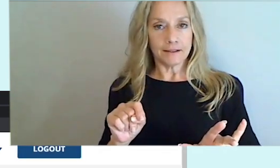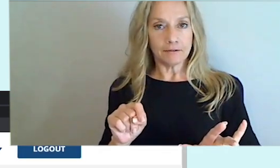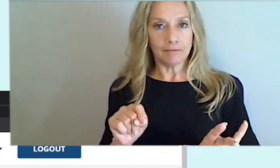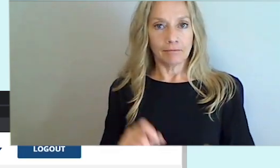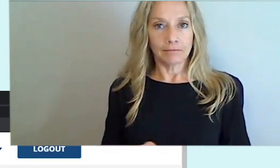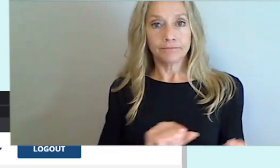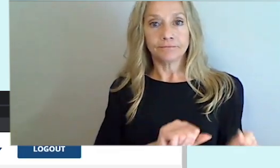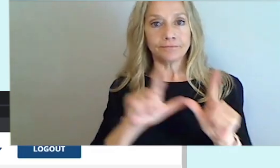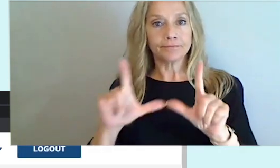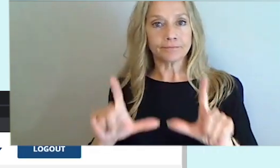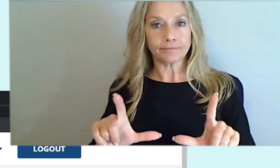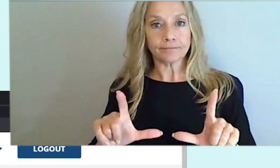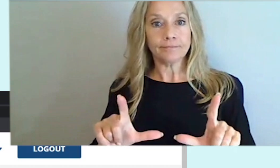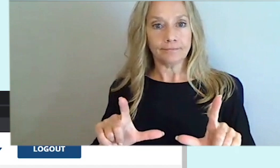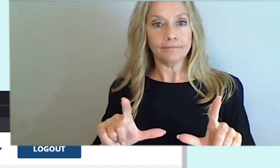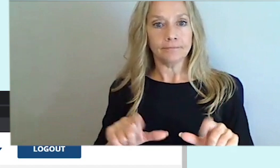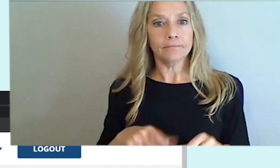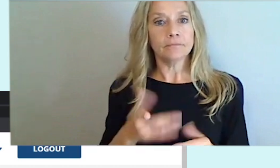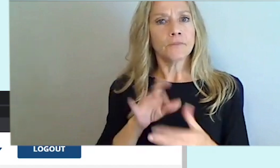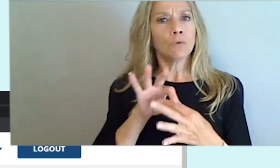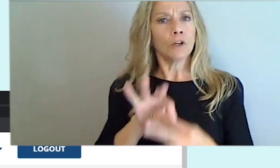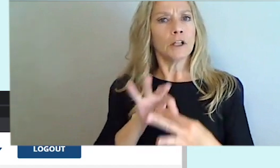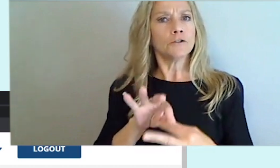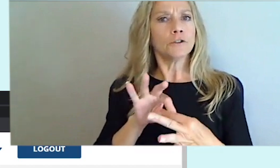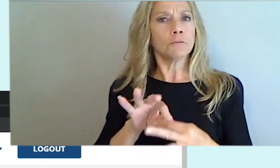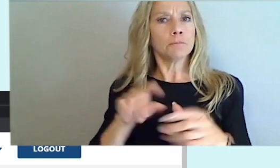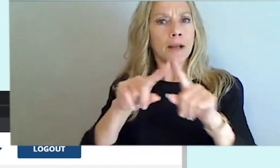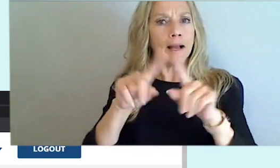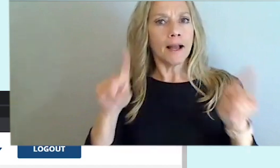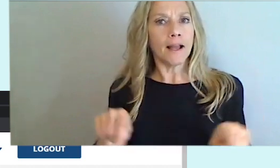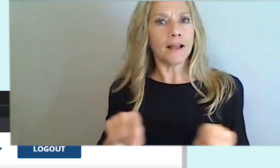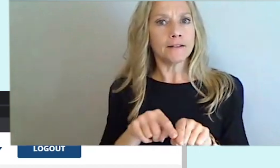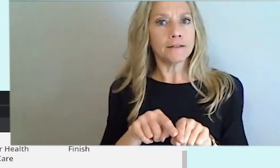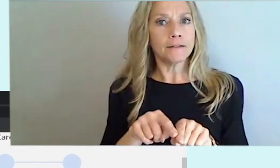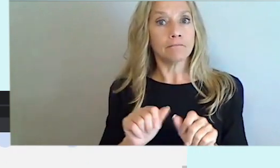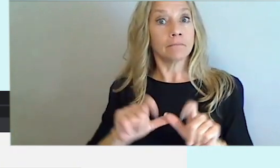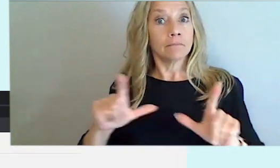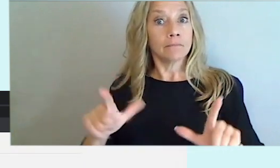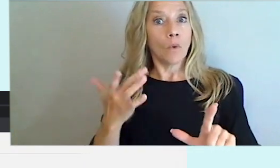The relationship page displays in this example because there is more than one person in the household.